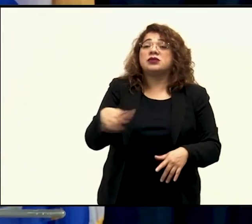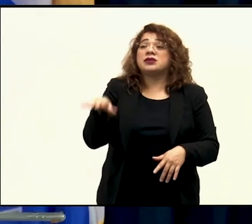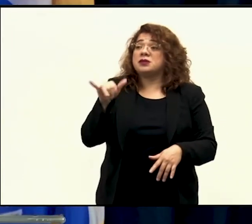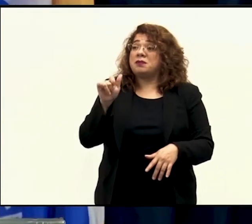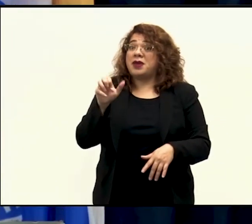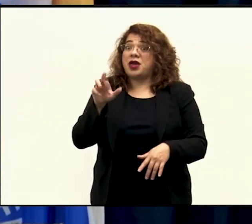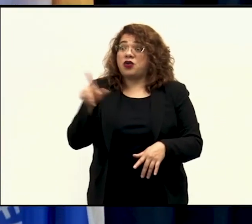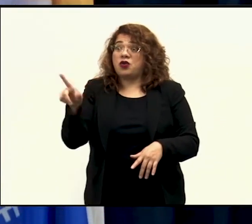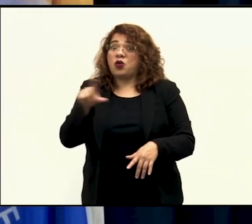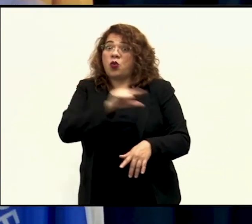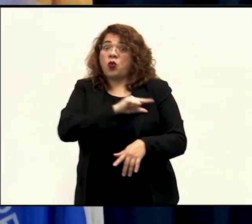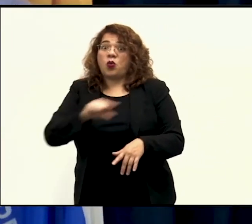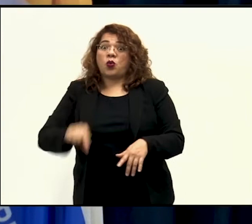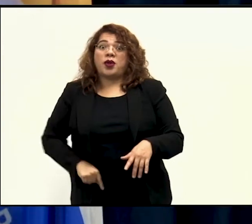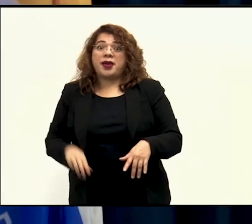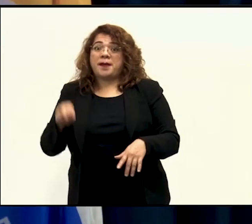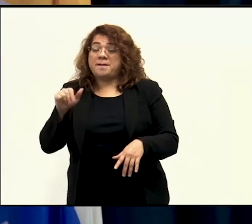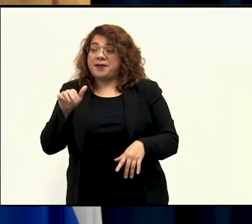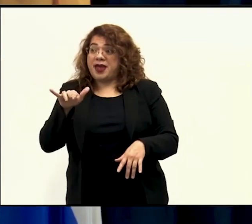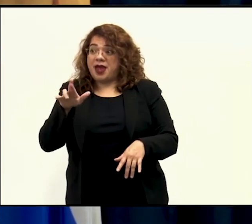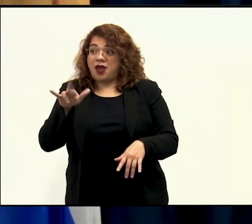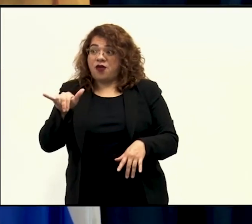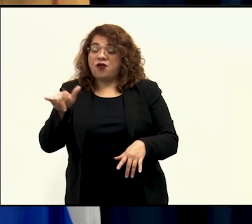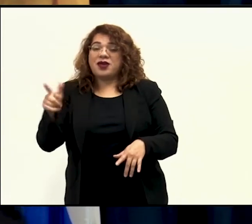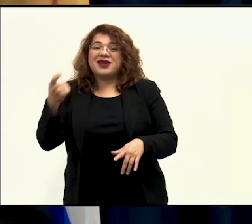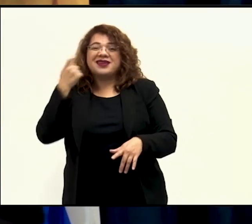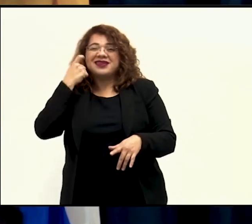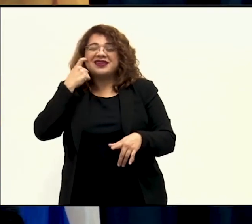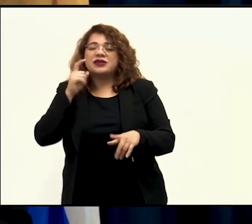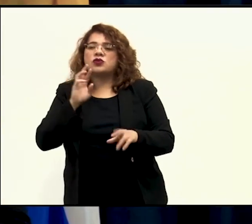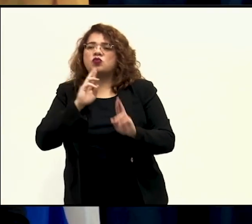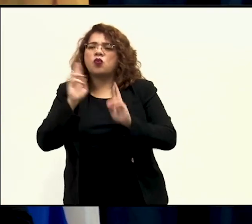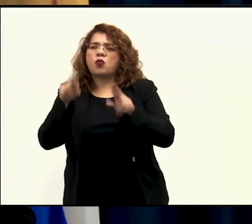This ship has been in the news this week regarding a recent report from the city that showed